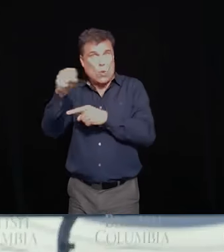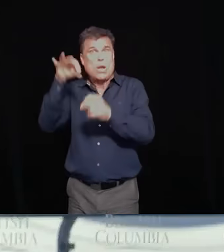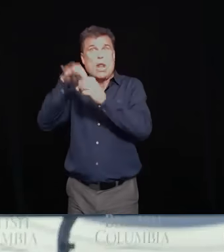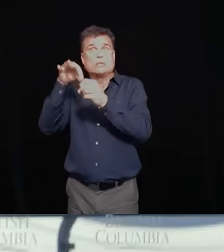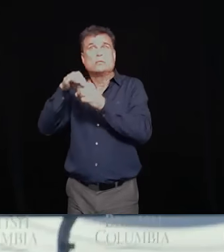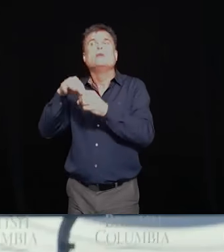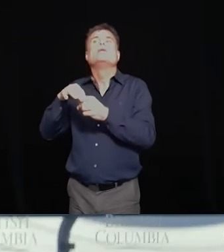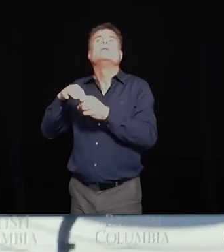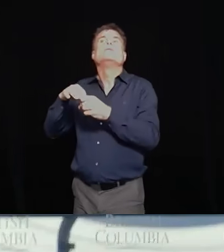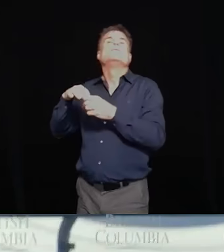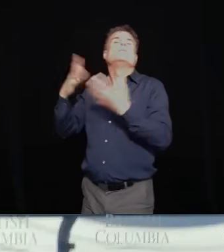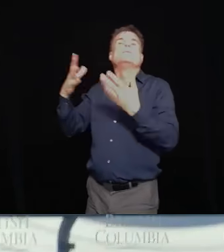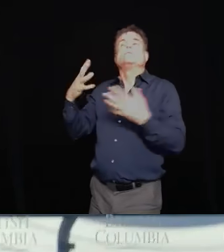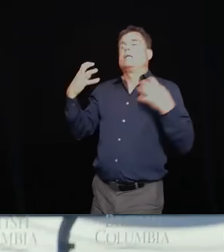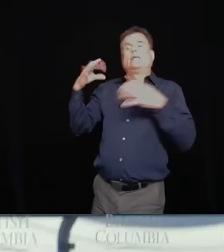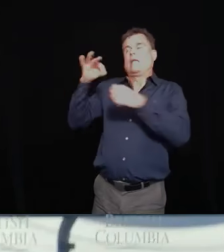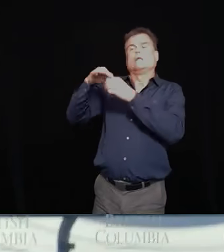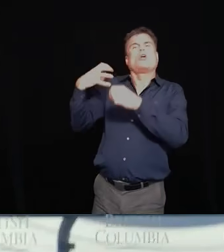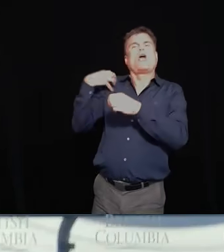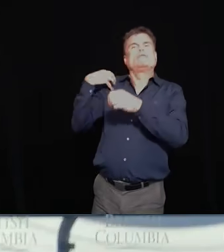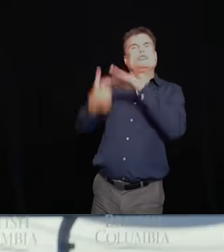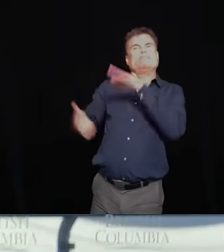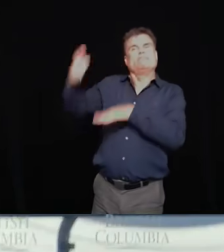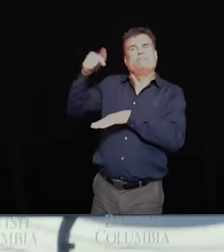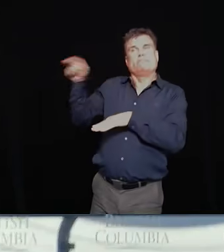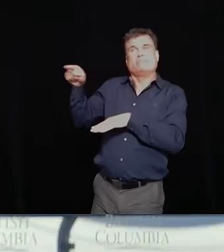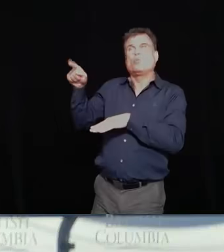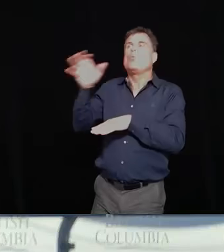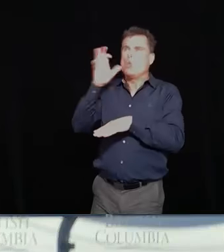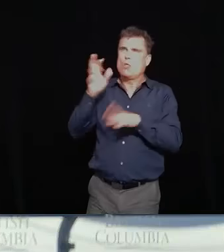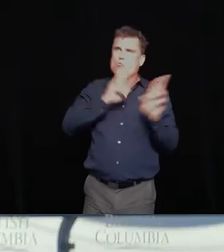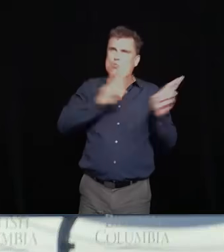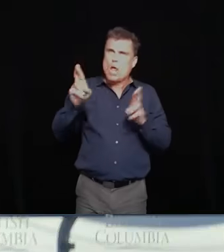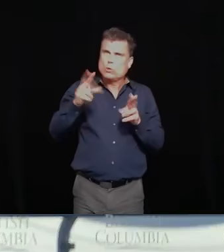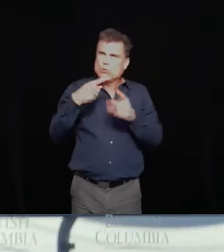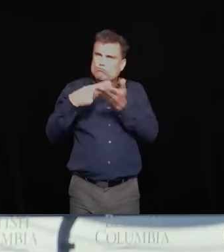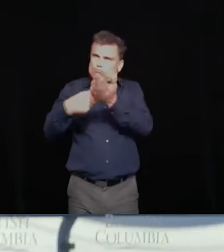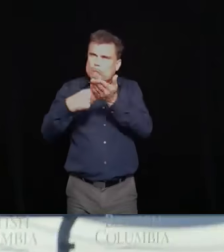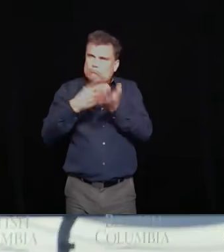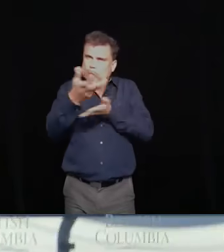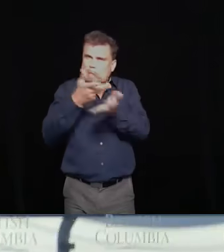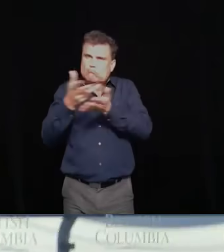other measures we have in place which is we do not go in if you are not feeling well.